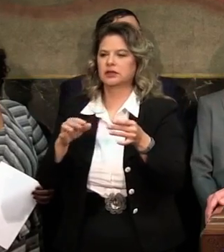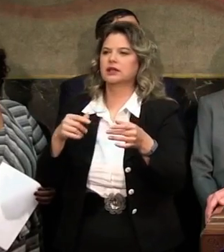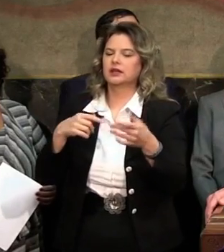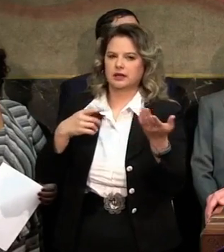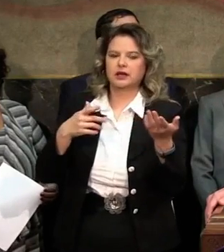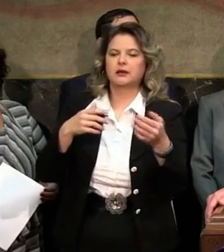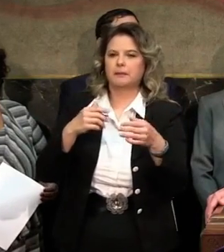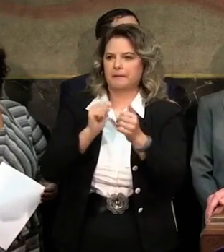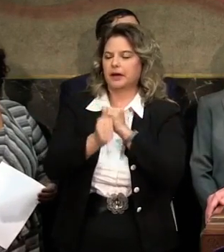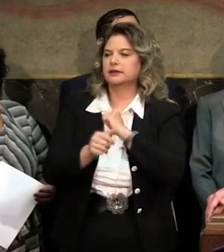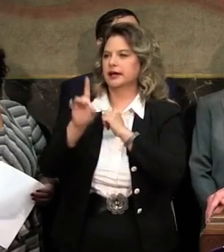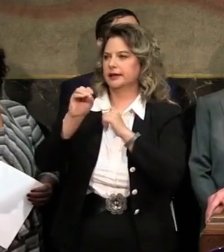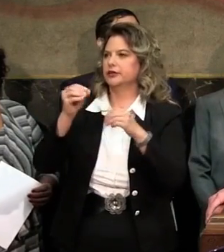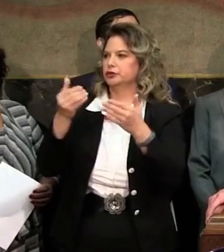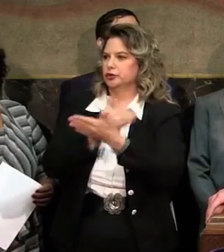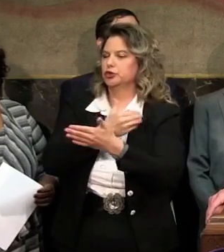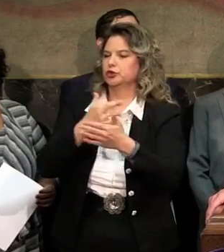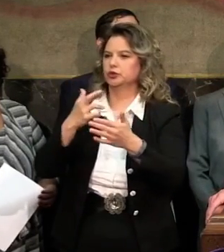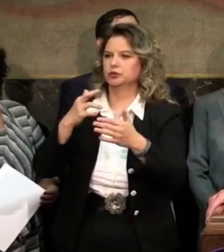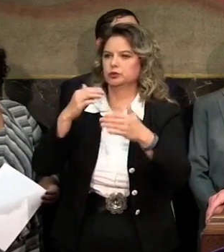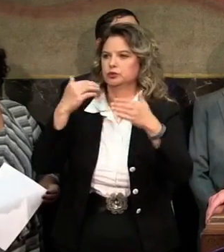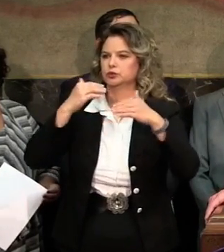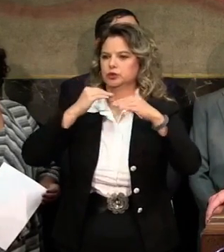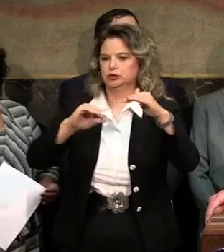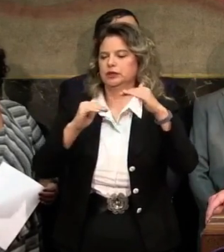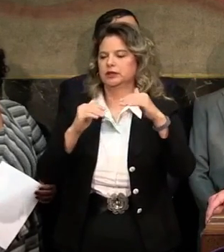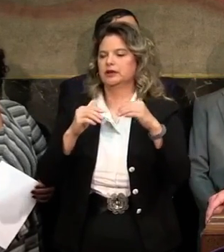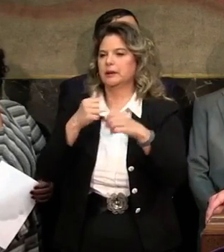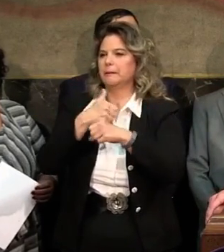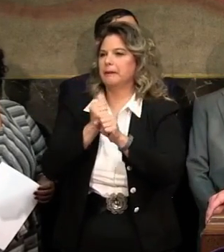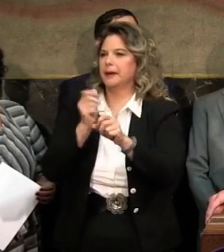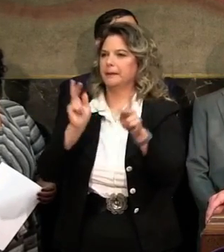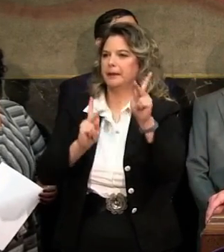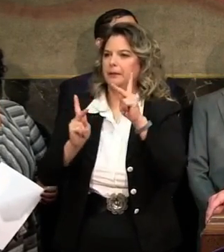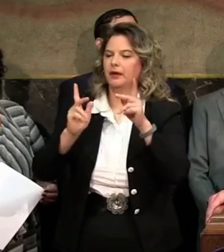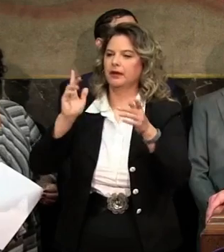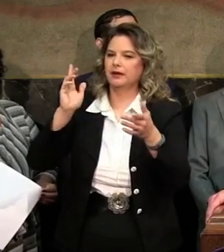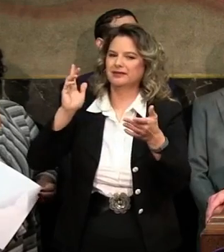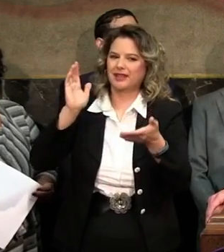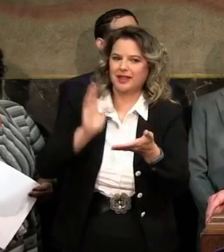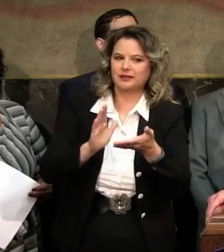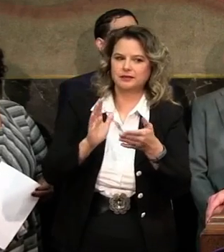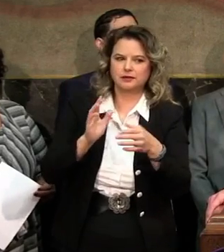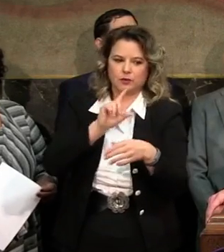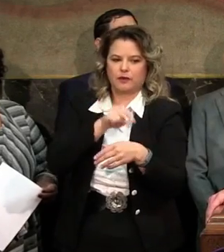on parole eligiblity making less people eligible for parole. Adopting a felony